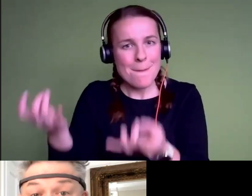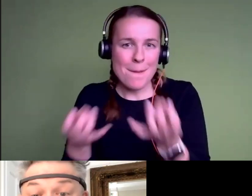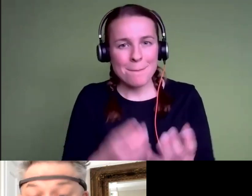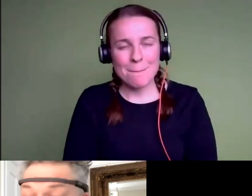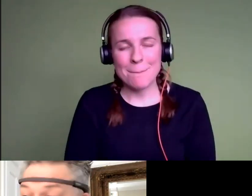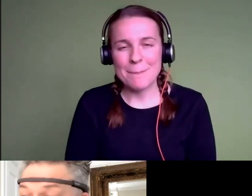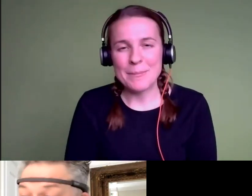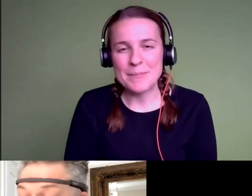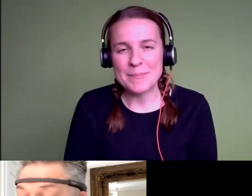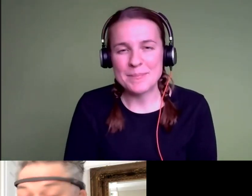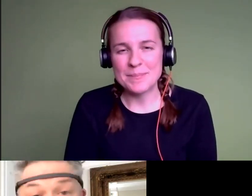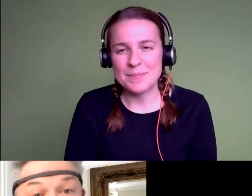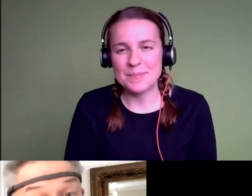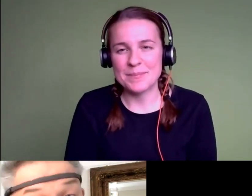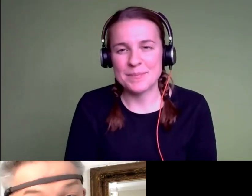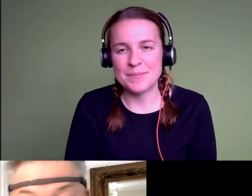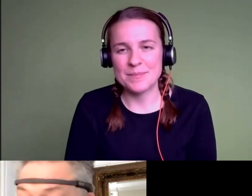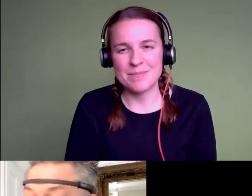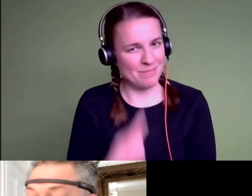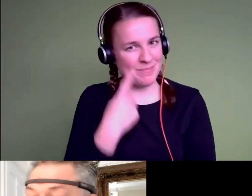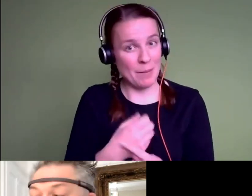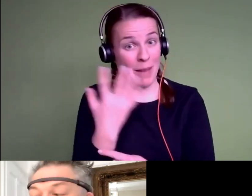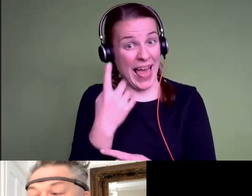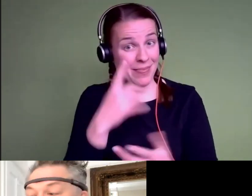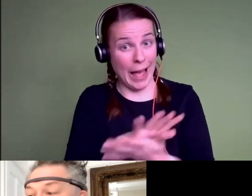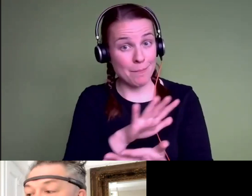the plant is plain?